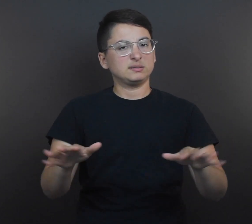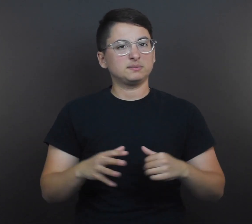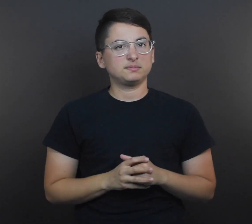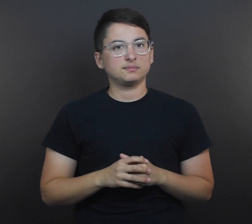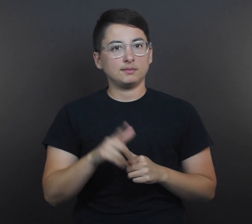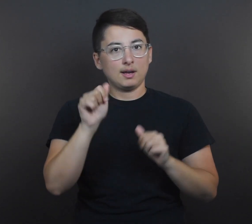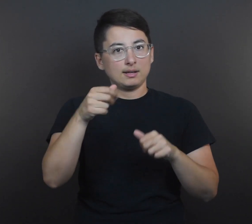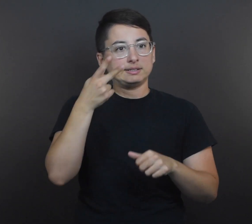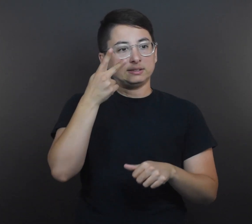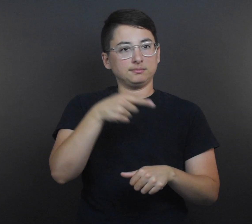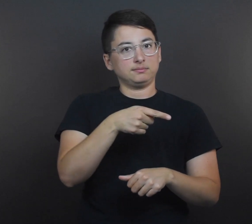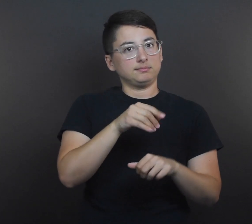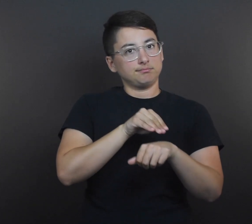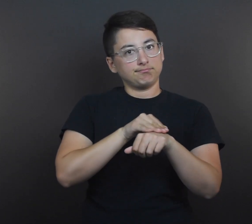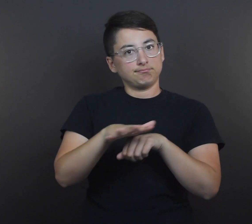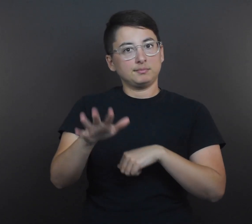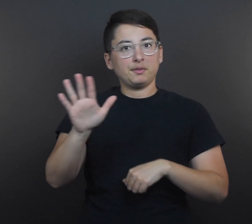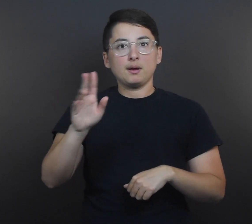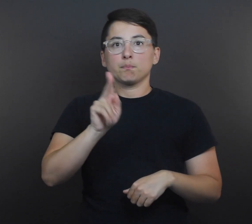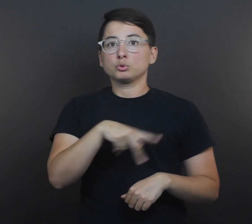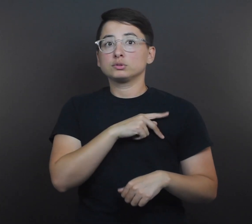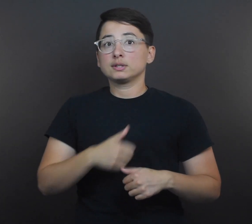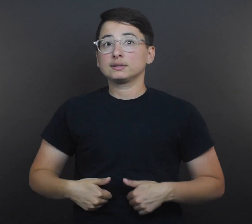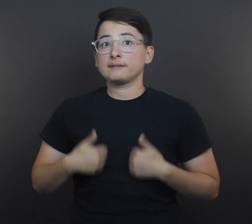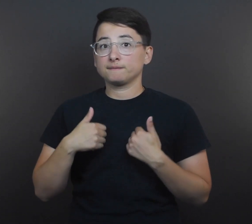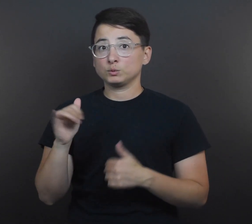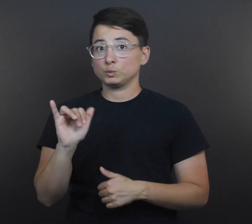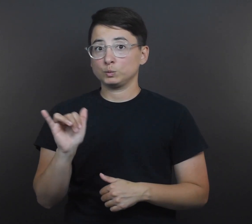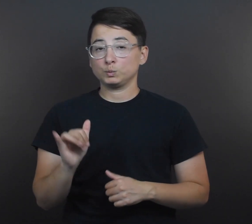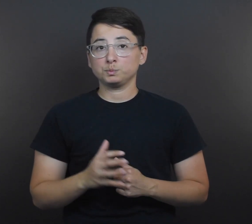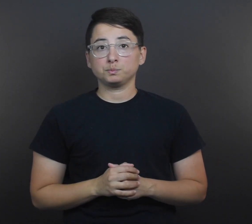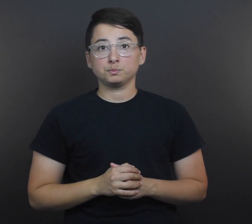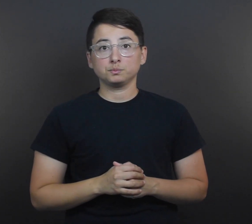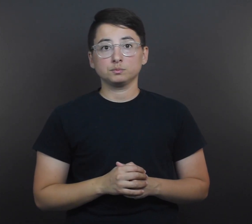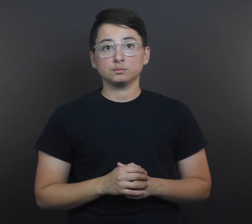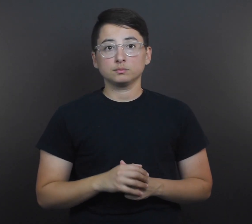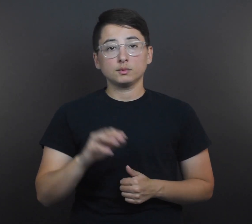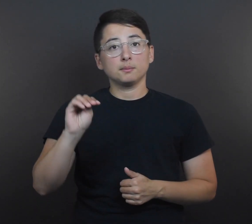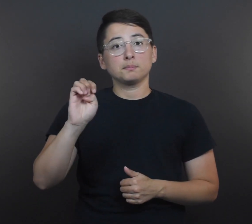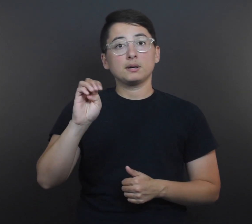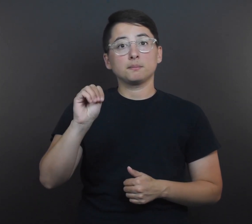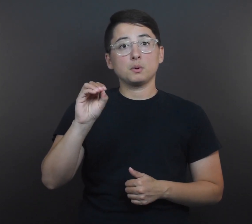this pandemic, and it can be seen in their personal lives as well. A native of Nevada,